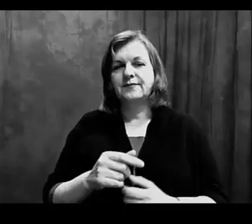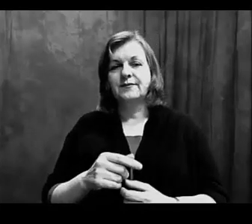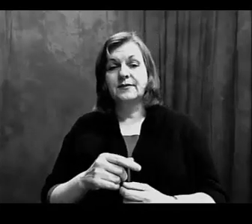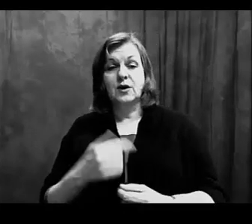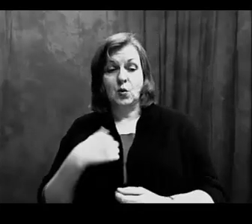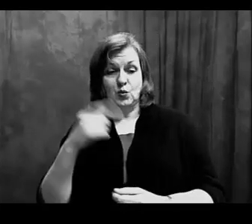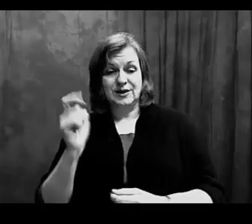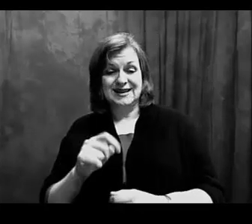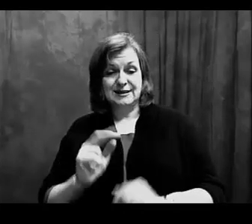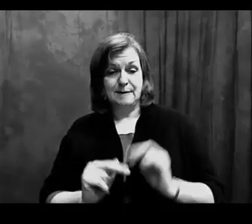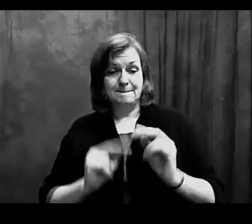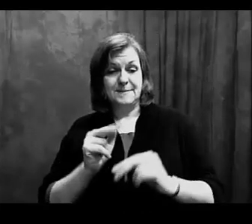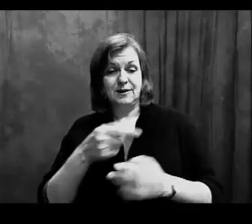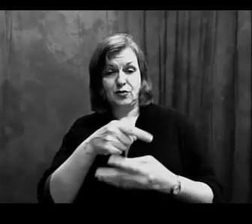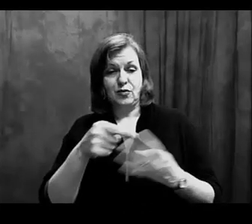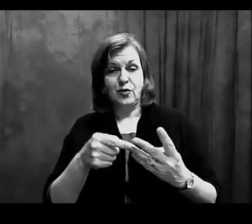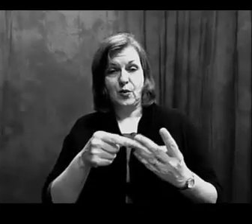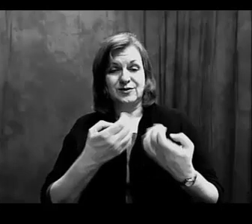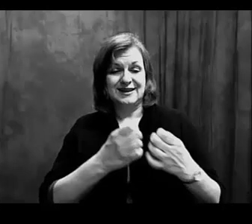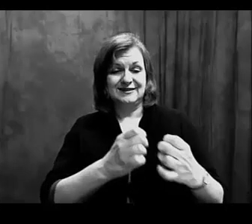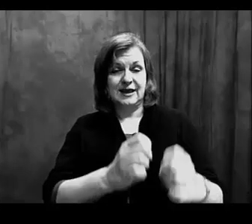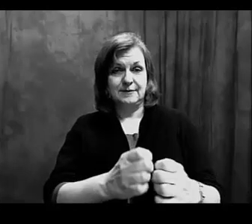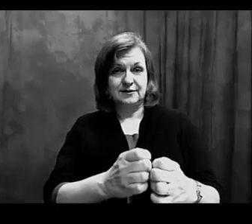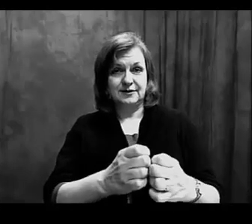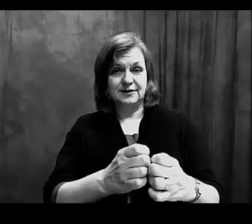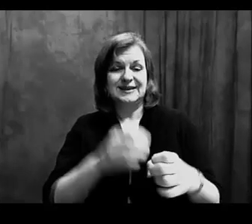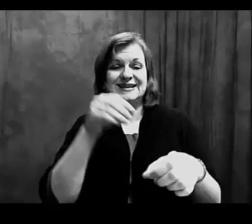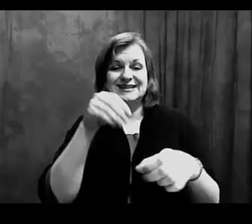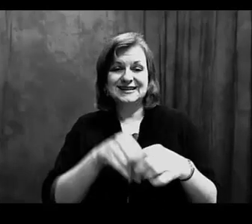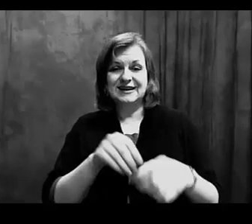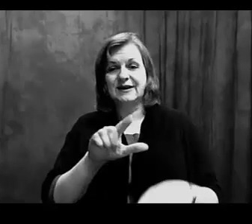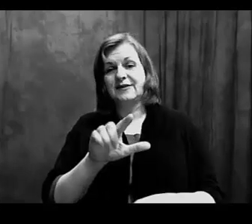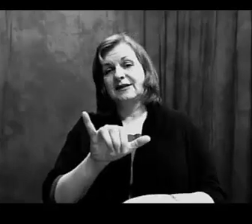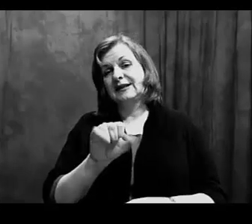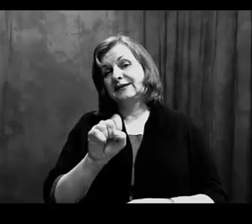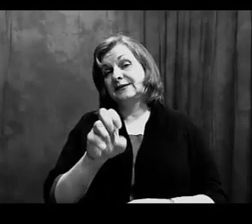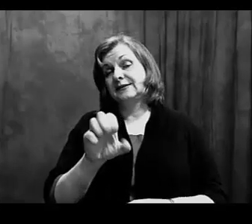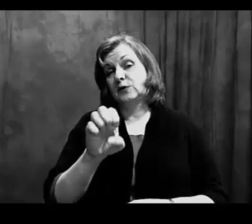enzymes are almost always proteins so we're gonna have to build the digestive enzymes